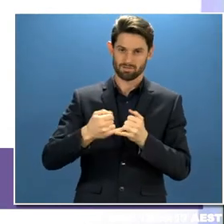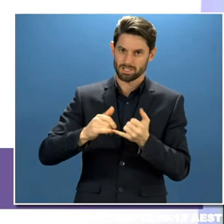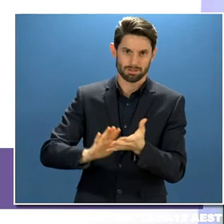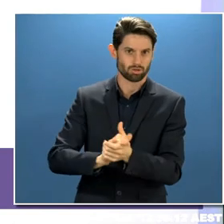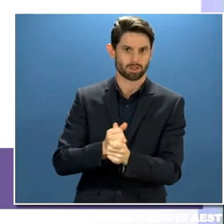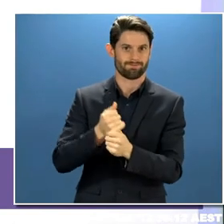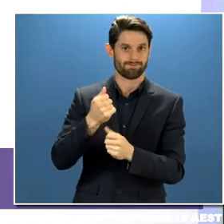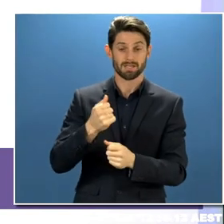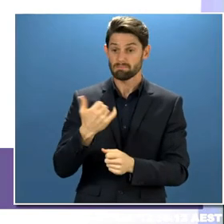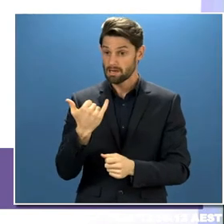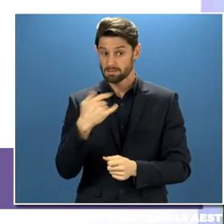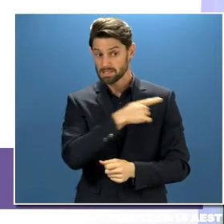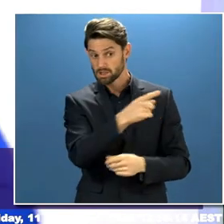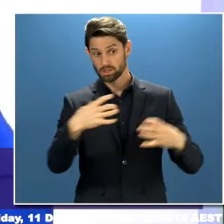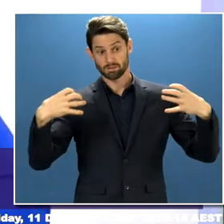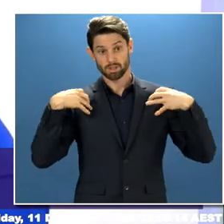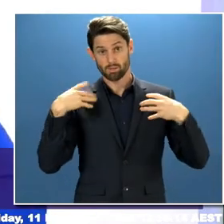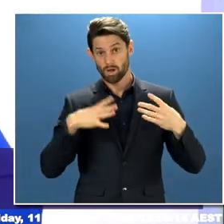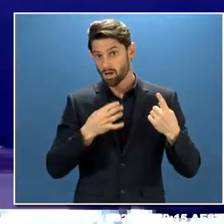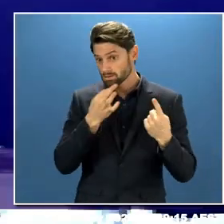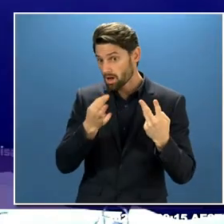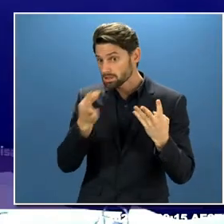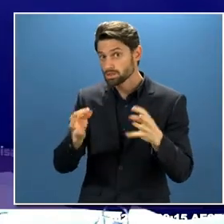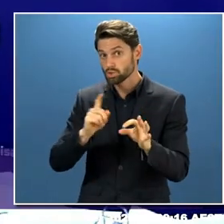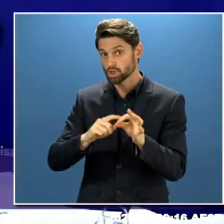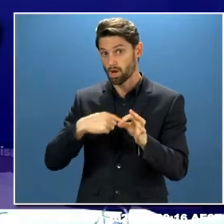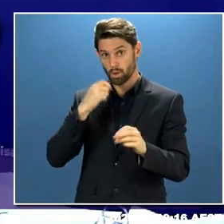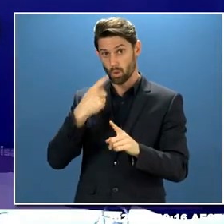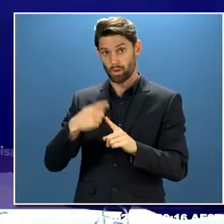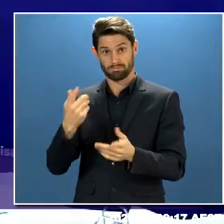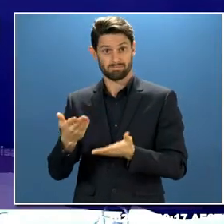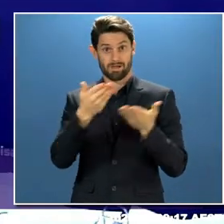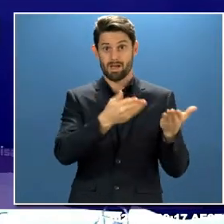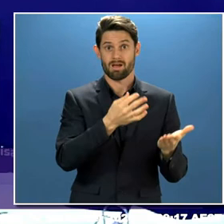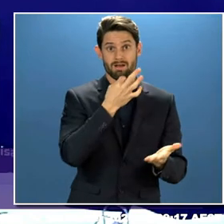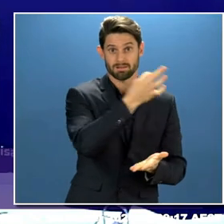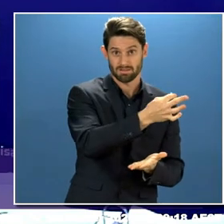Some of the Commissioners might have some questions for you. I will just check with them before you finish.